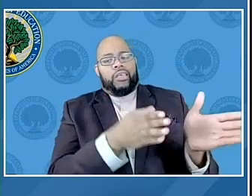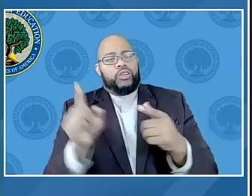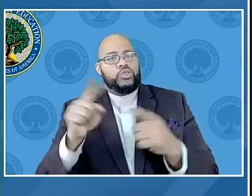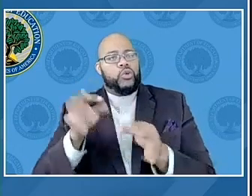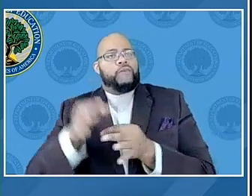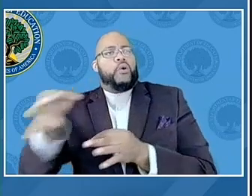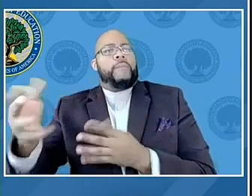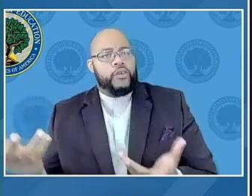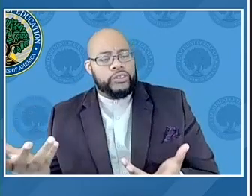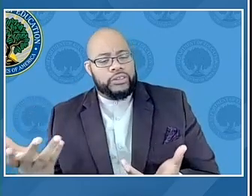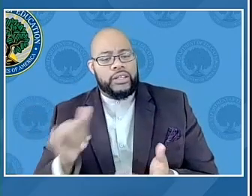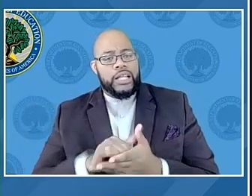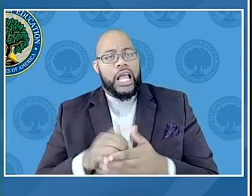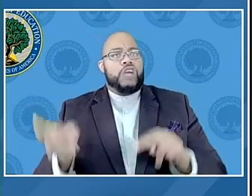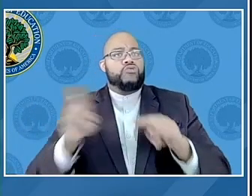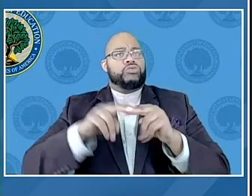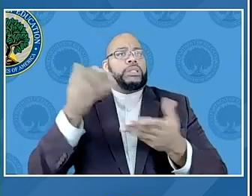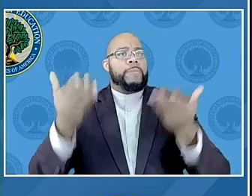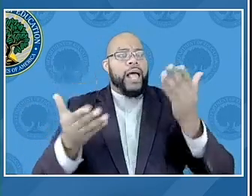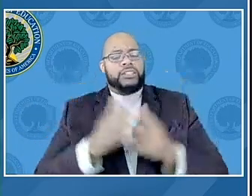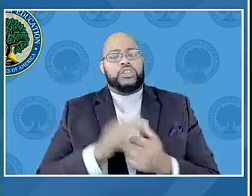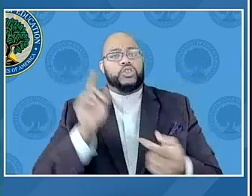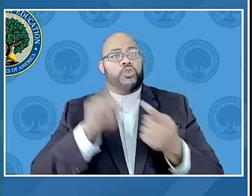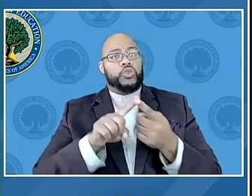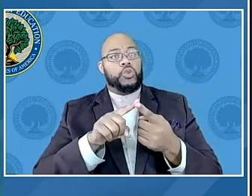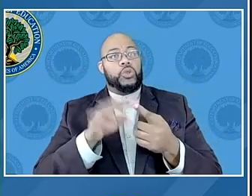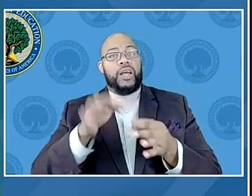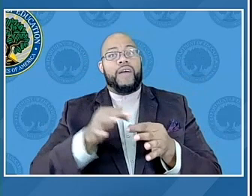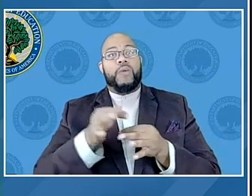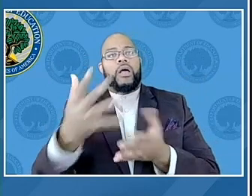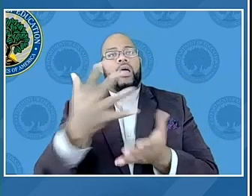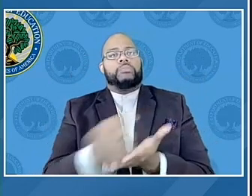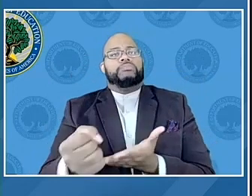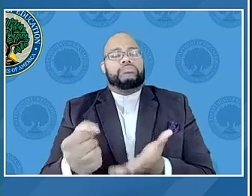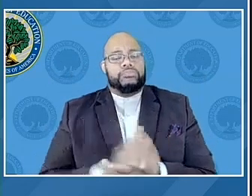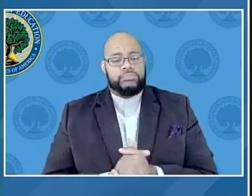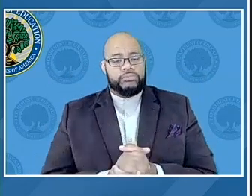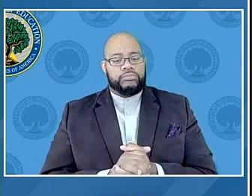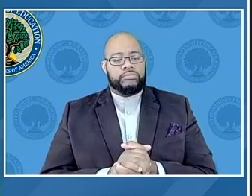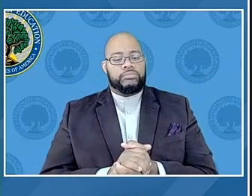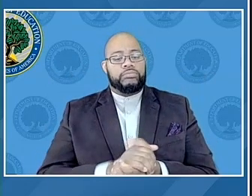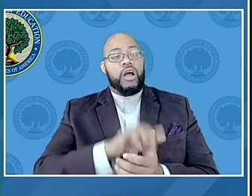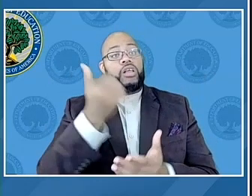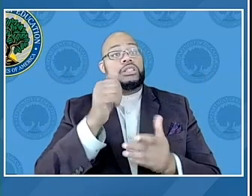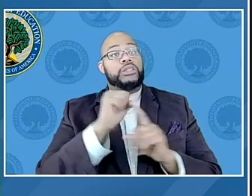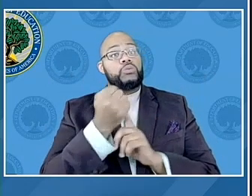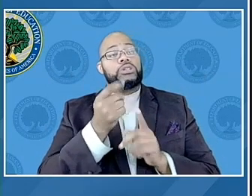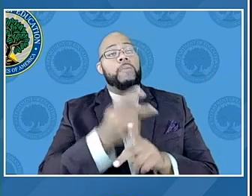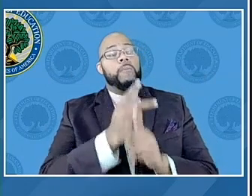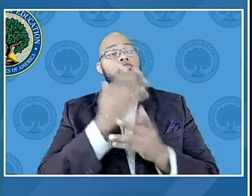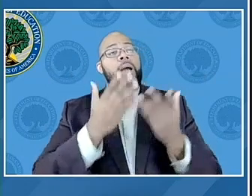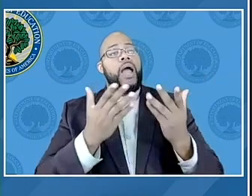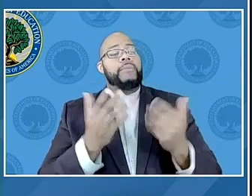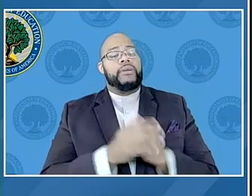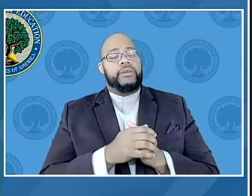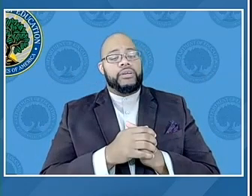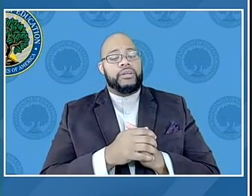increased their balances until those forbearance ran out. In the other circumstance, the borrower may have periodically used forbearances,